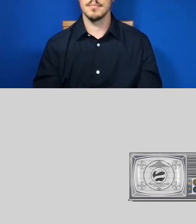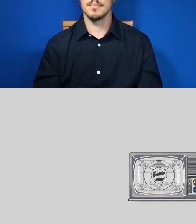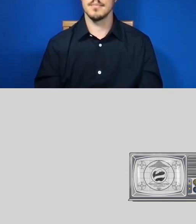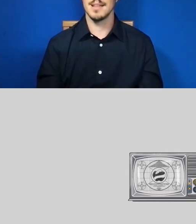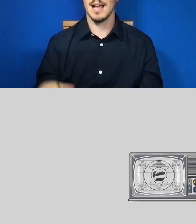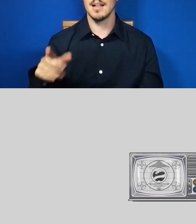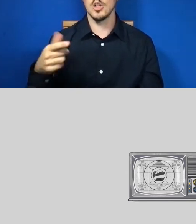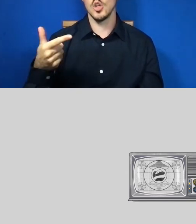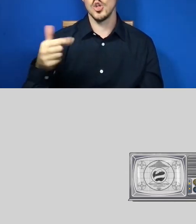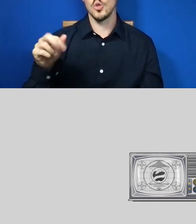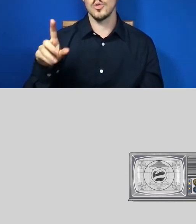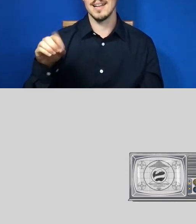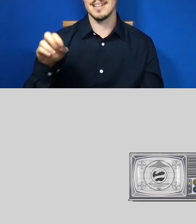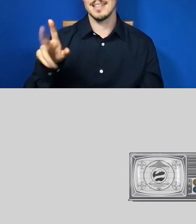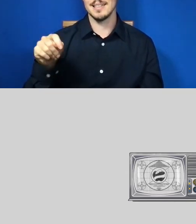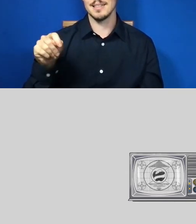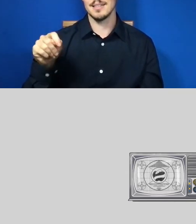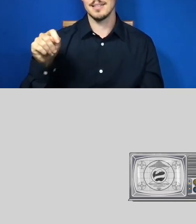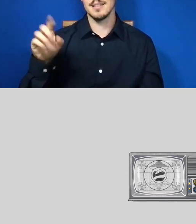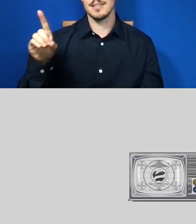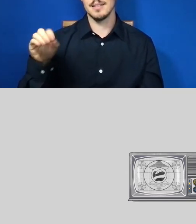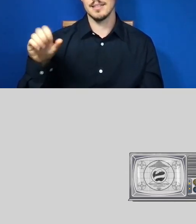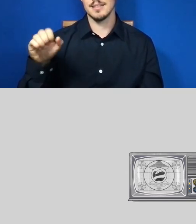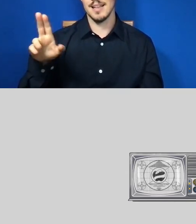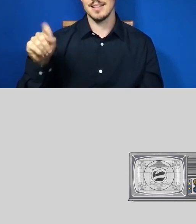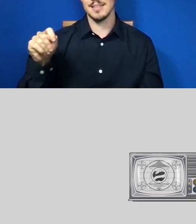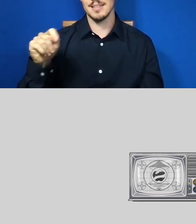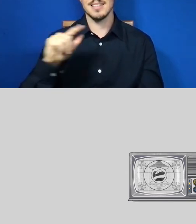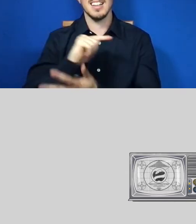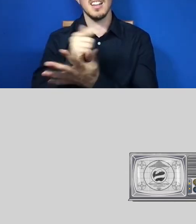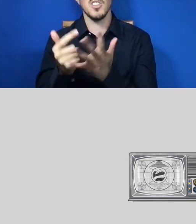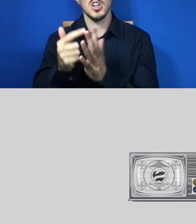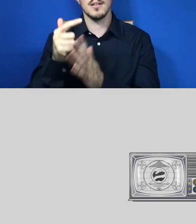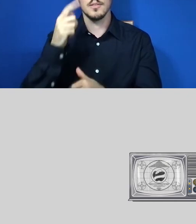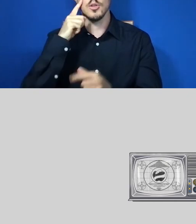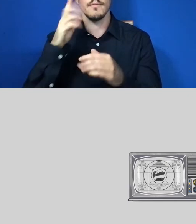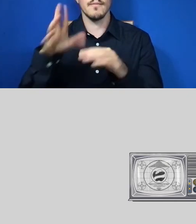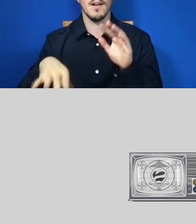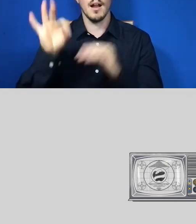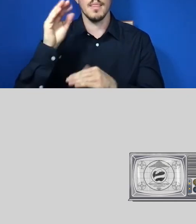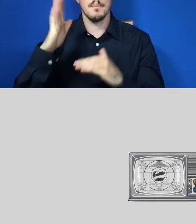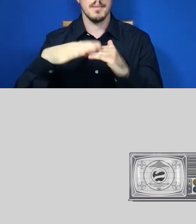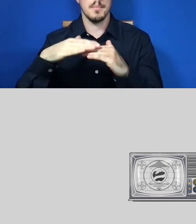Gradient descent is just a iterative optimization to find the minimum in a function.